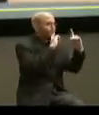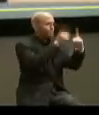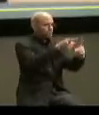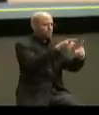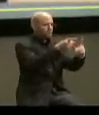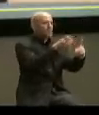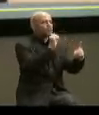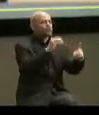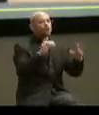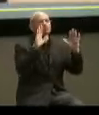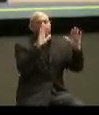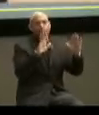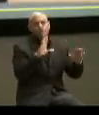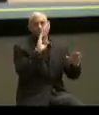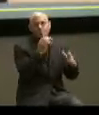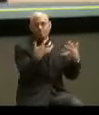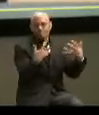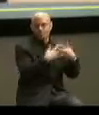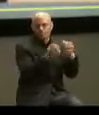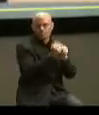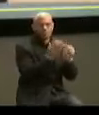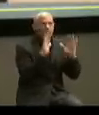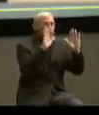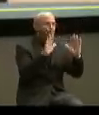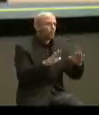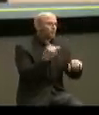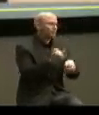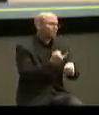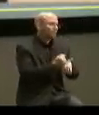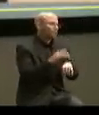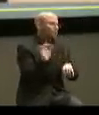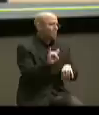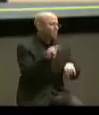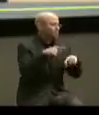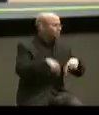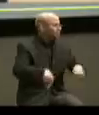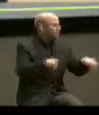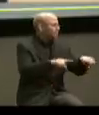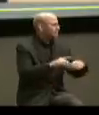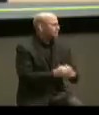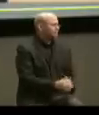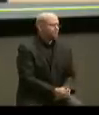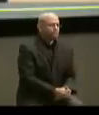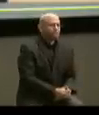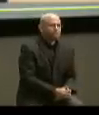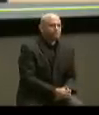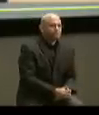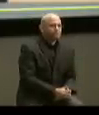SO, IT IS GREAT TO BE PARTNERING WITH SUCH GREAT INSTITUTIONS ON THIS.